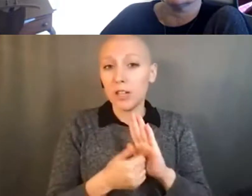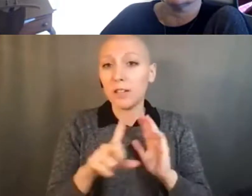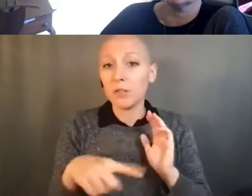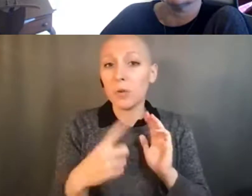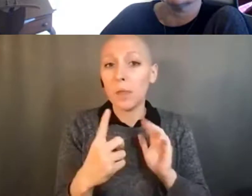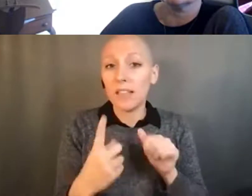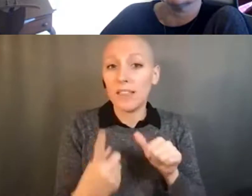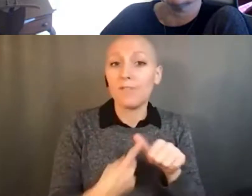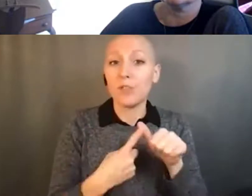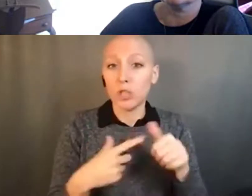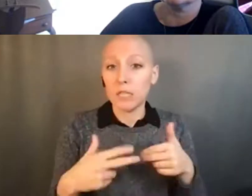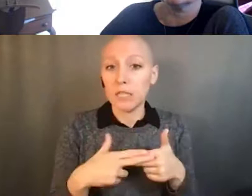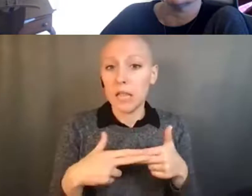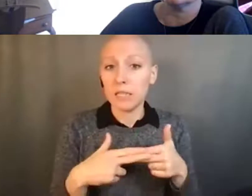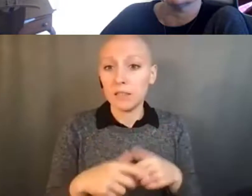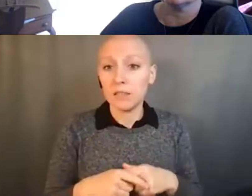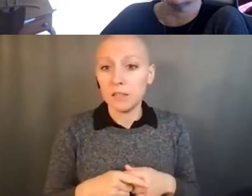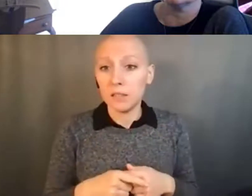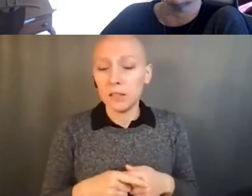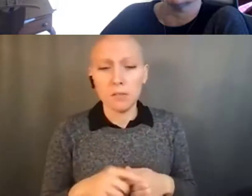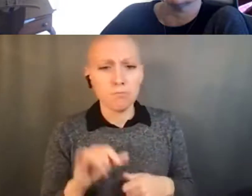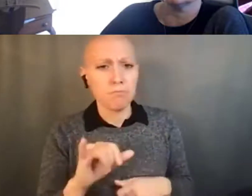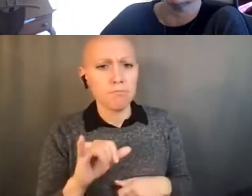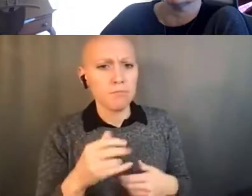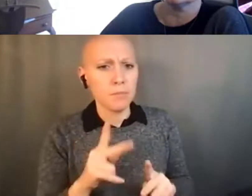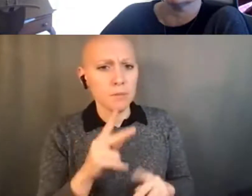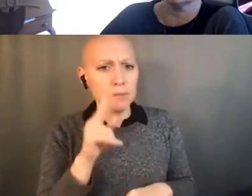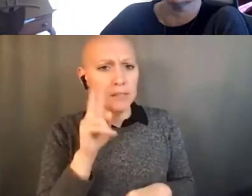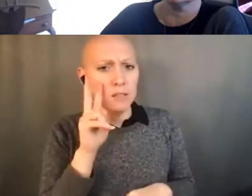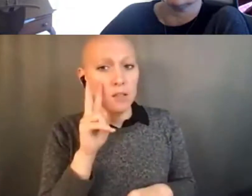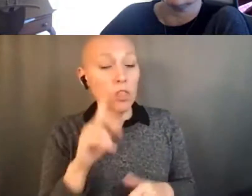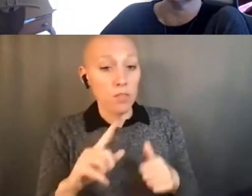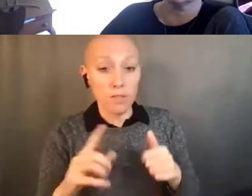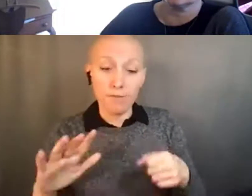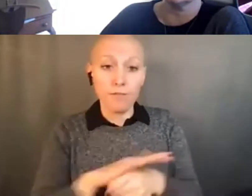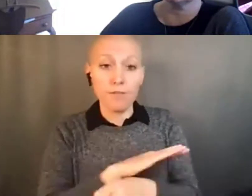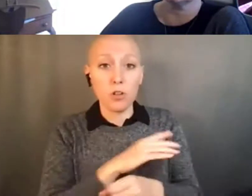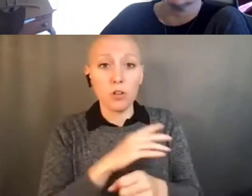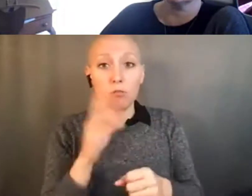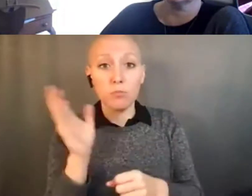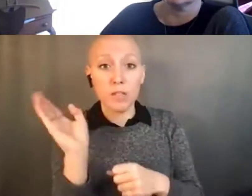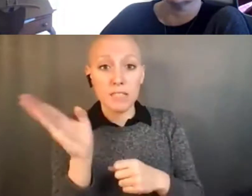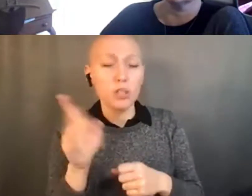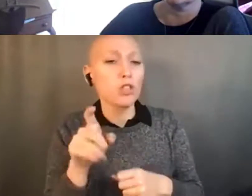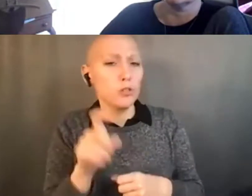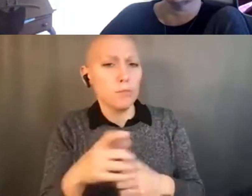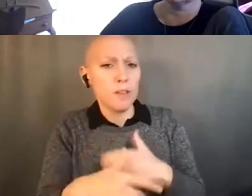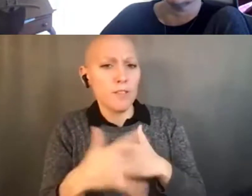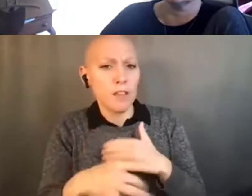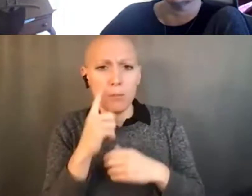Let's see, the full presentation should be available to everyone. We will confer with the technical folks